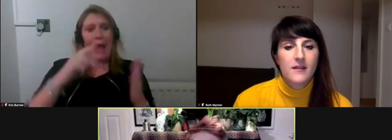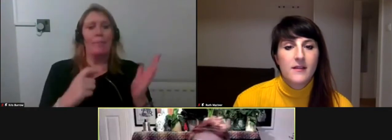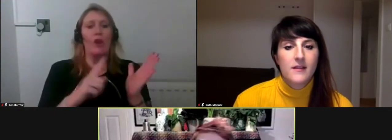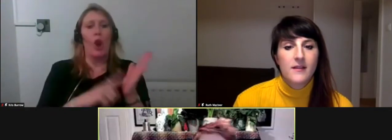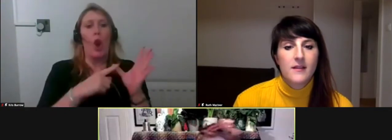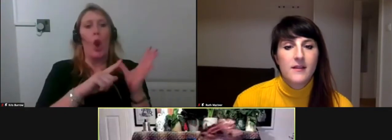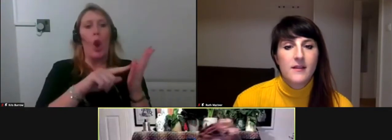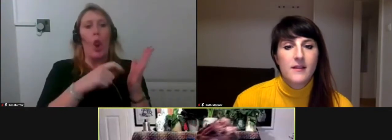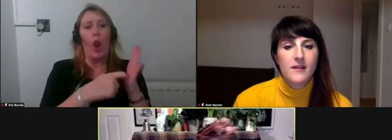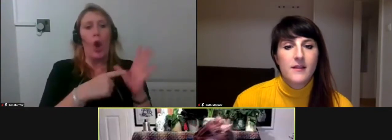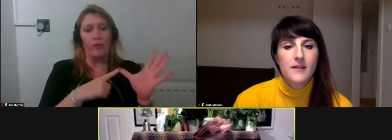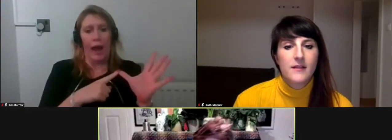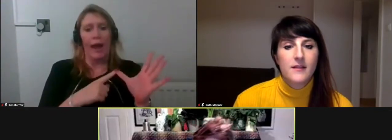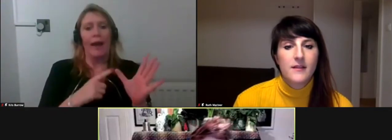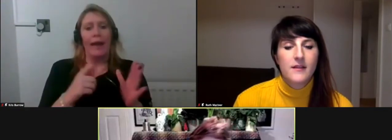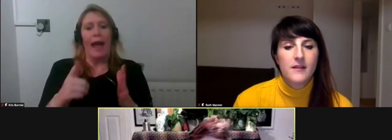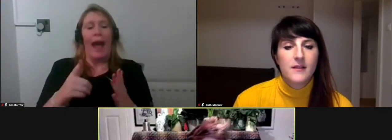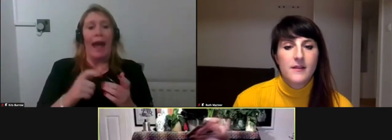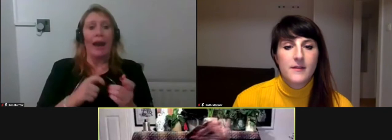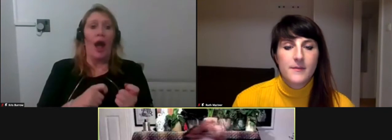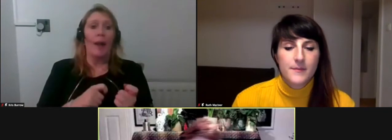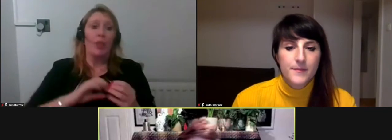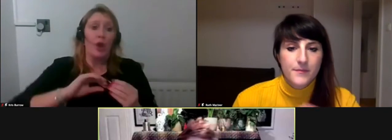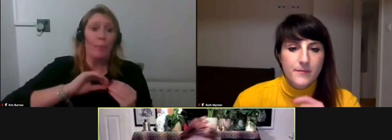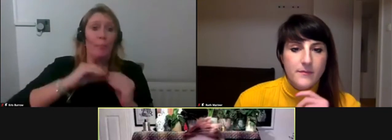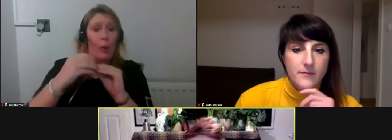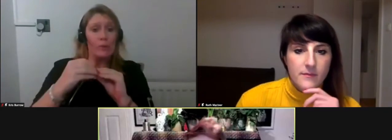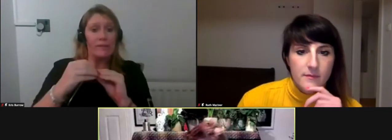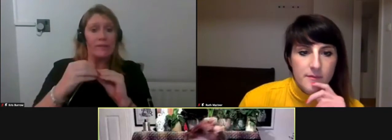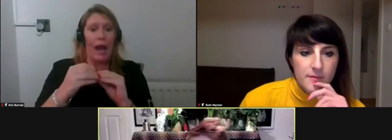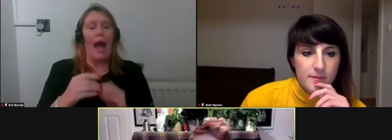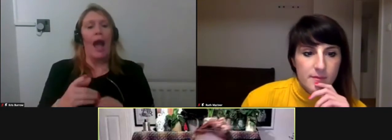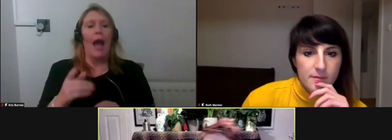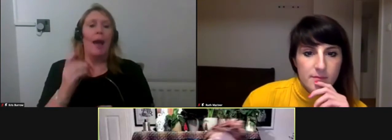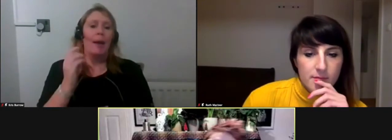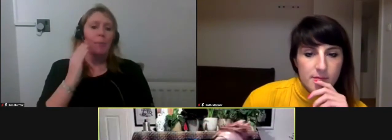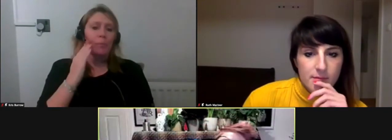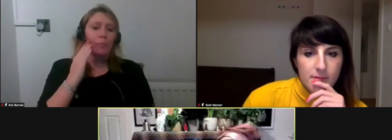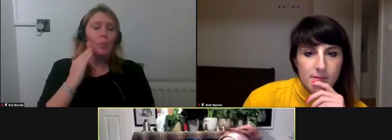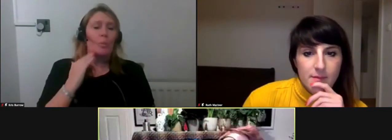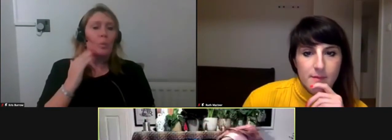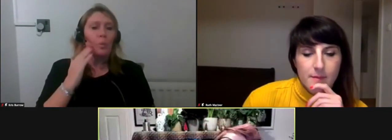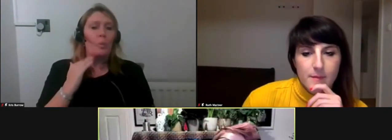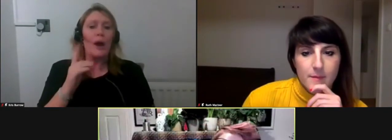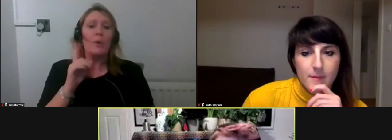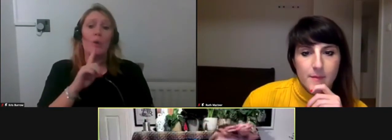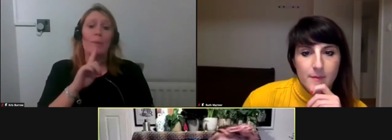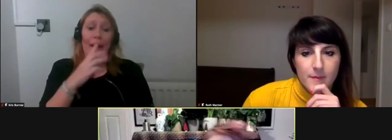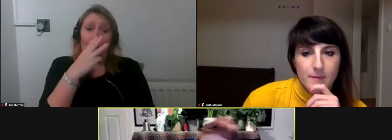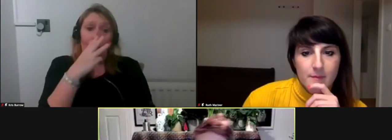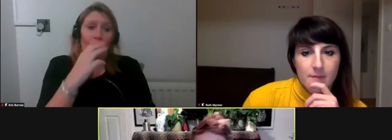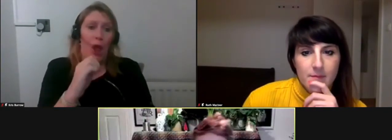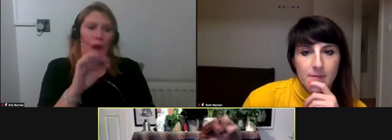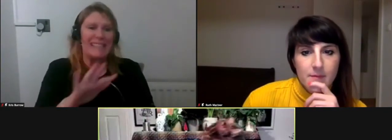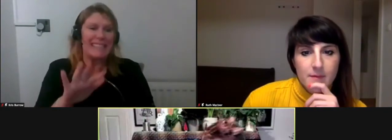project, a white woman in my 30s, I have very short hair and I don't have a fringe,